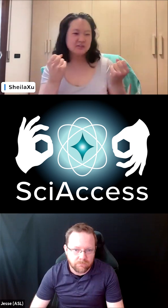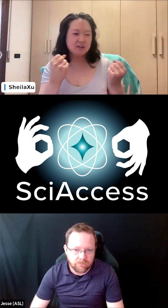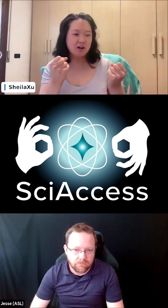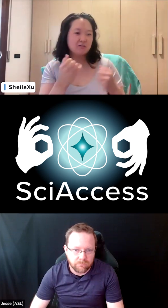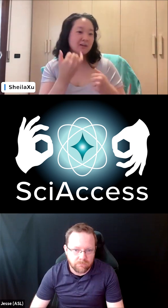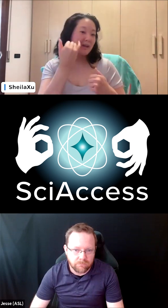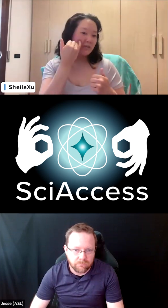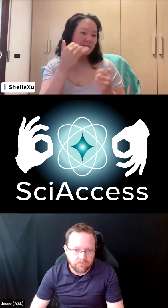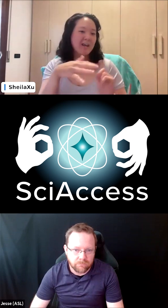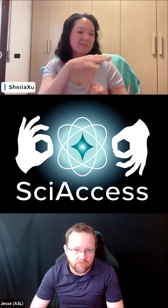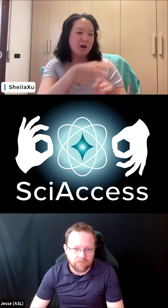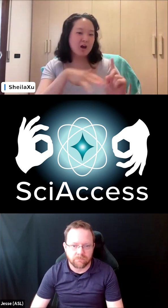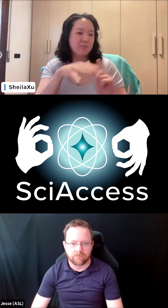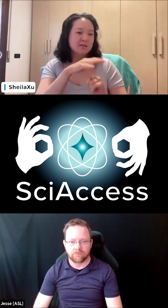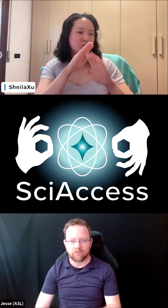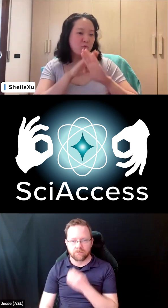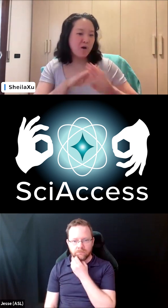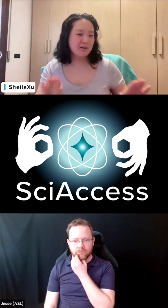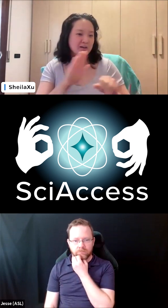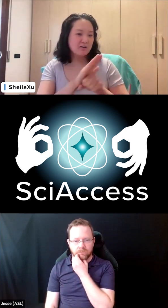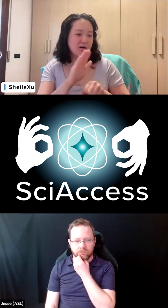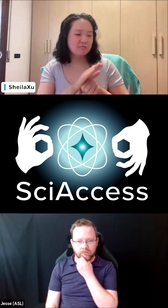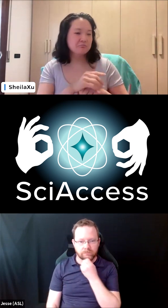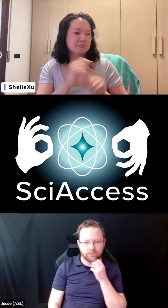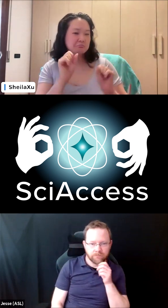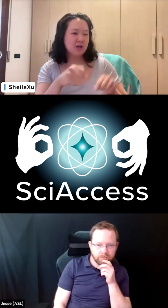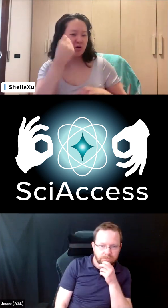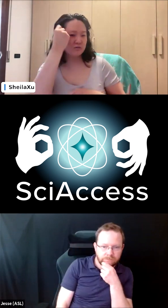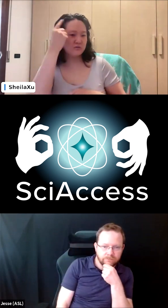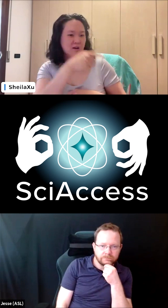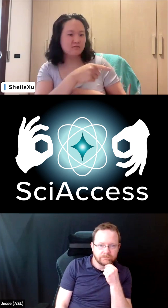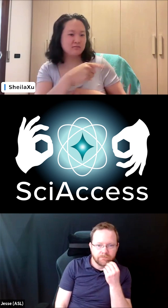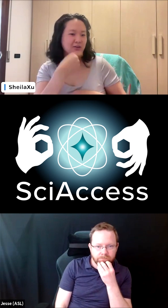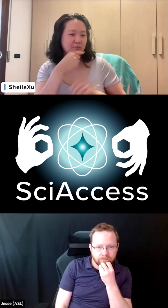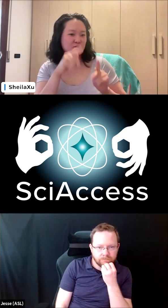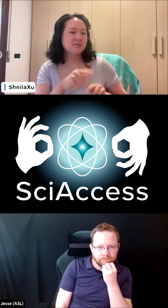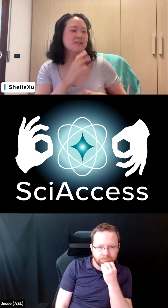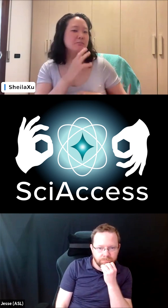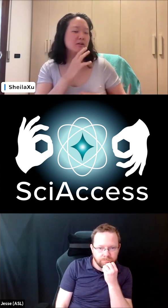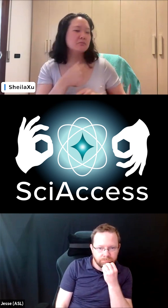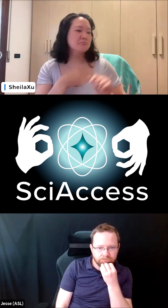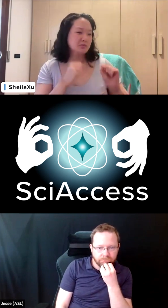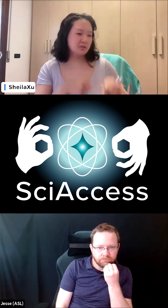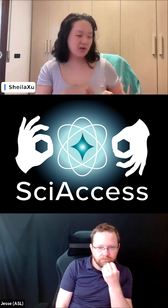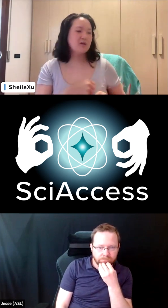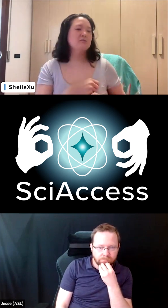language in that particular environment as long as there was no background noise or additional people I can